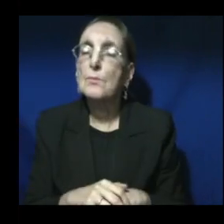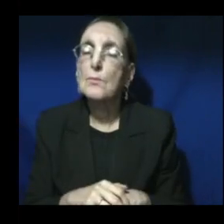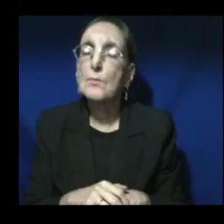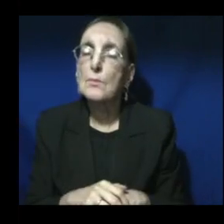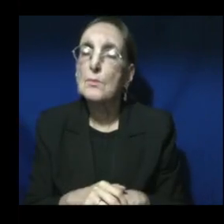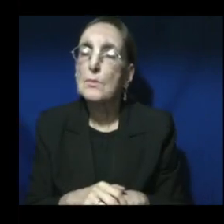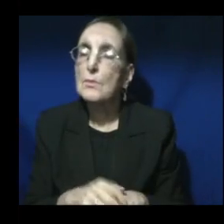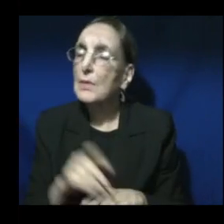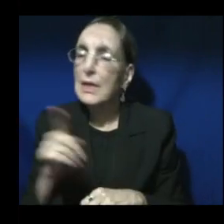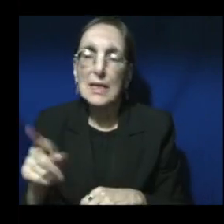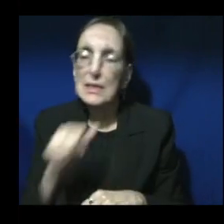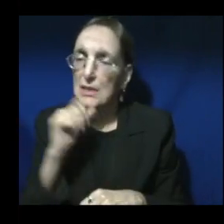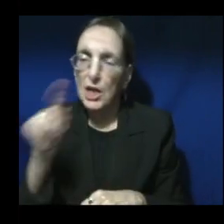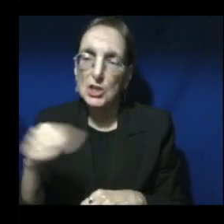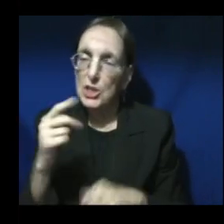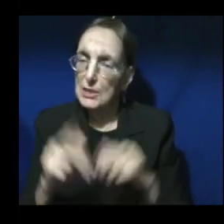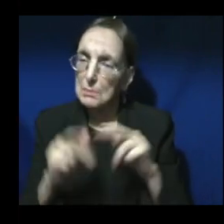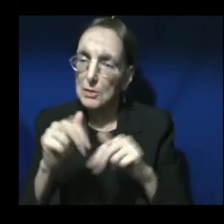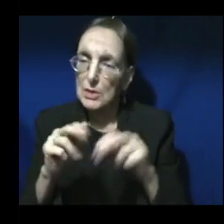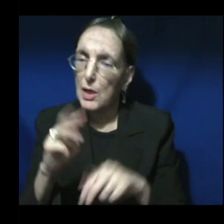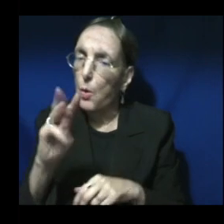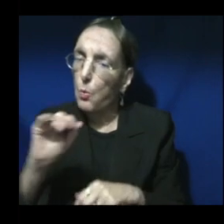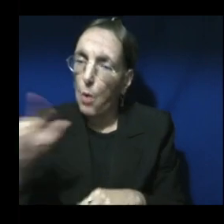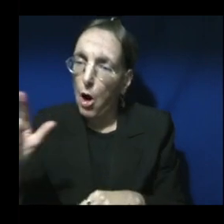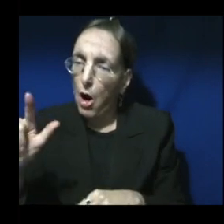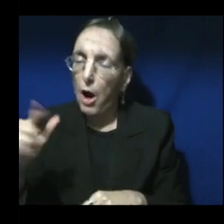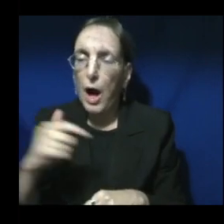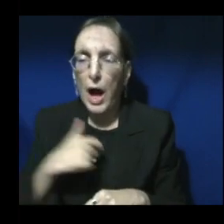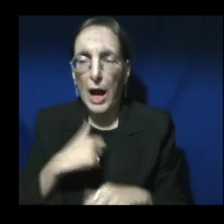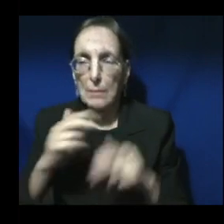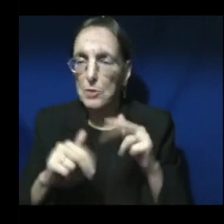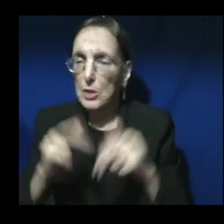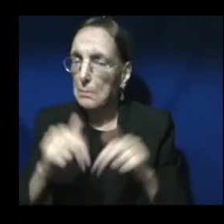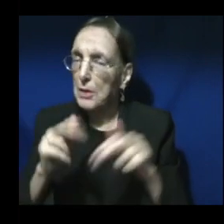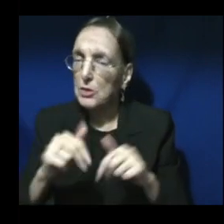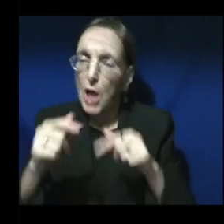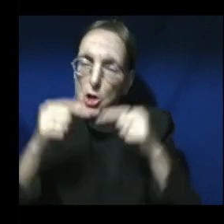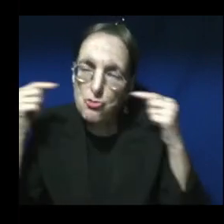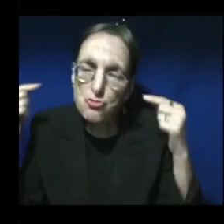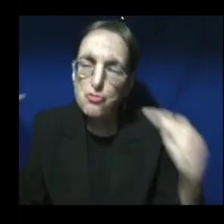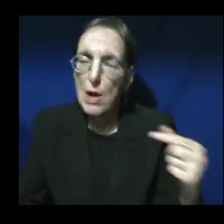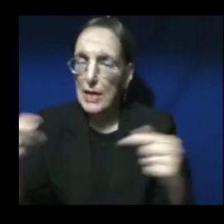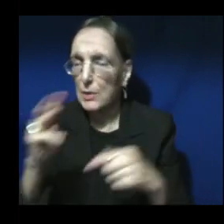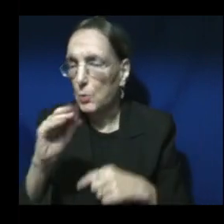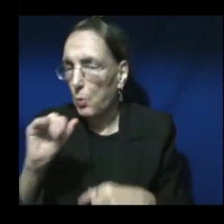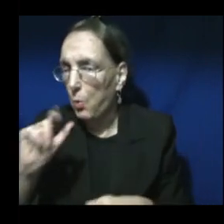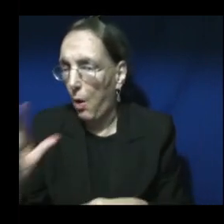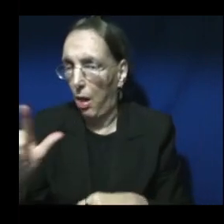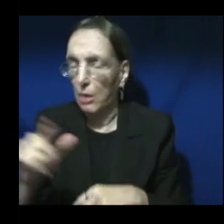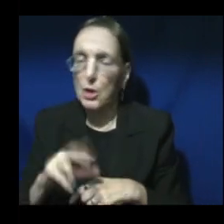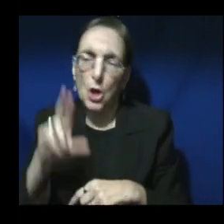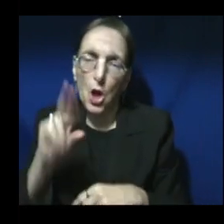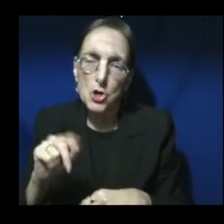building a wall, he’s building a great wall. Right? No one builds them better than him. “We don’t have any victories anymore.” Not just we have some victories;